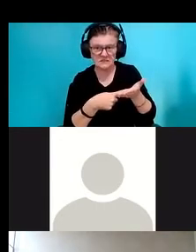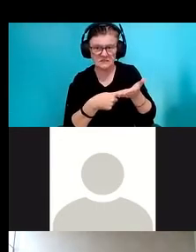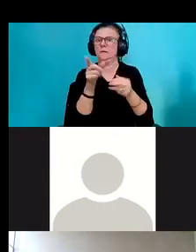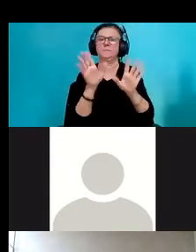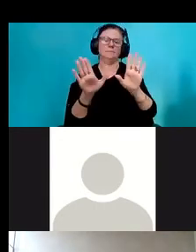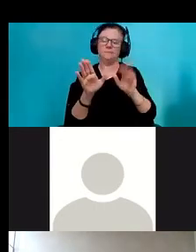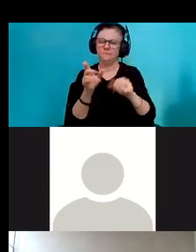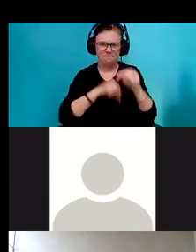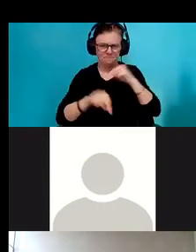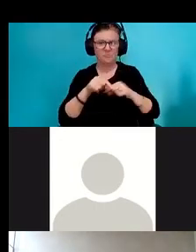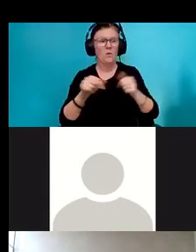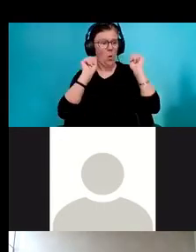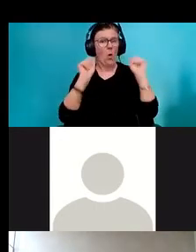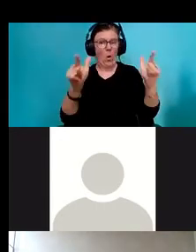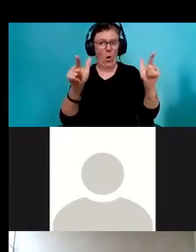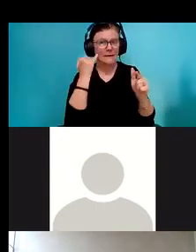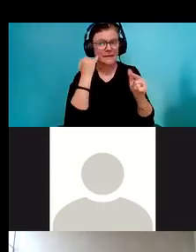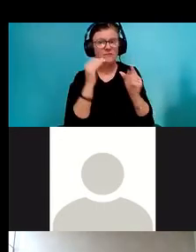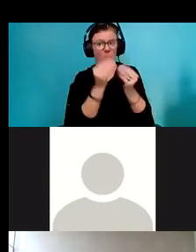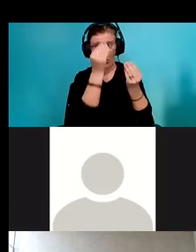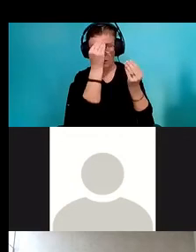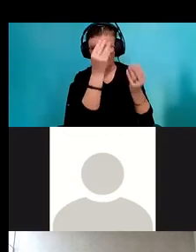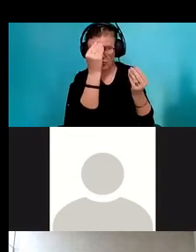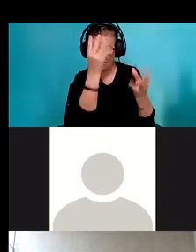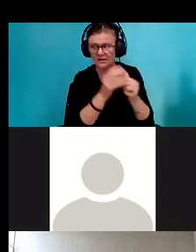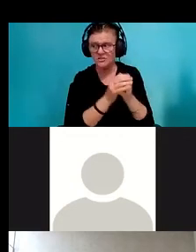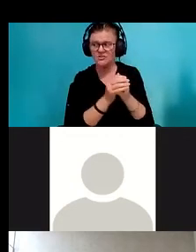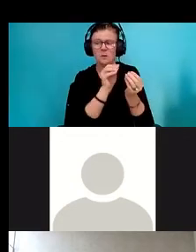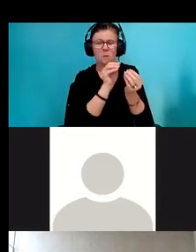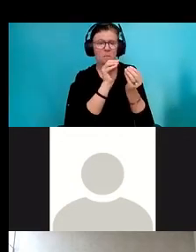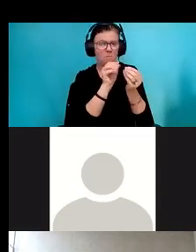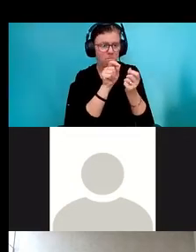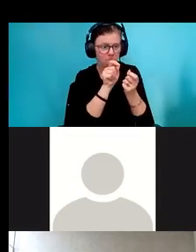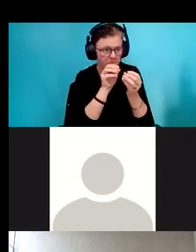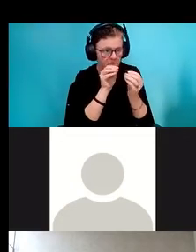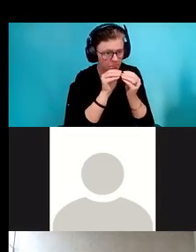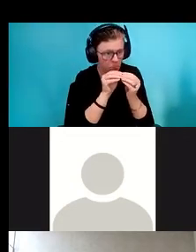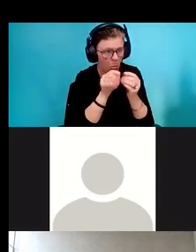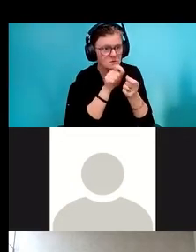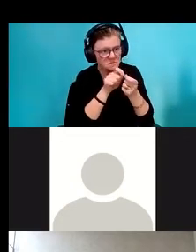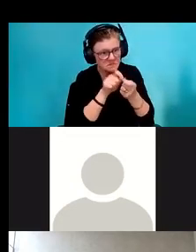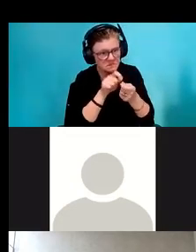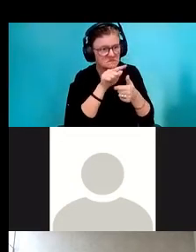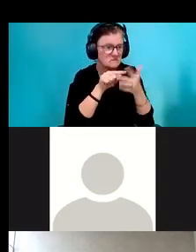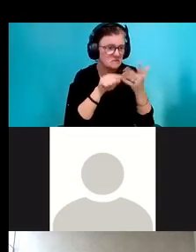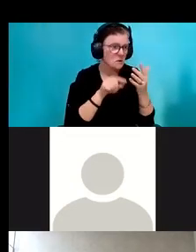ever want more information, beyond what we've gone over today, about how to make the best use of your narrative